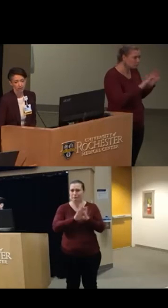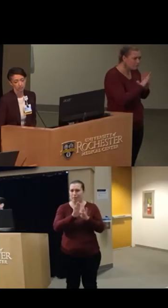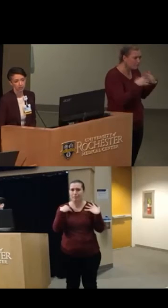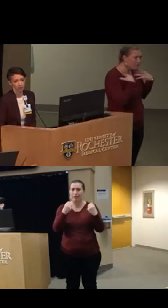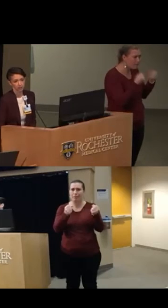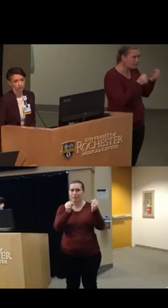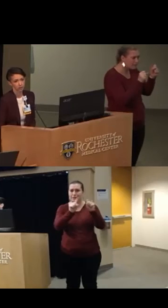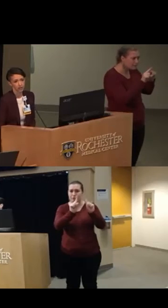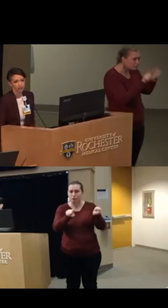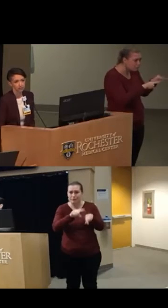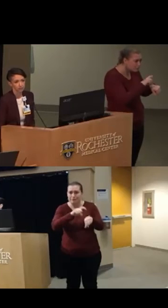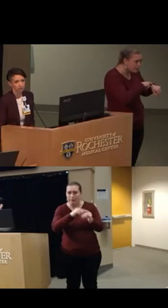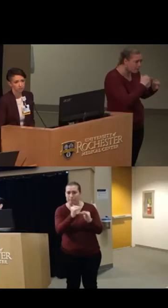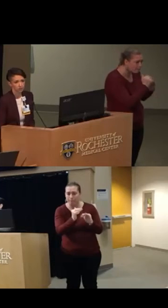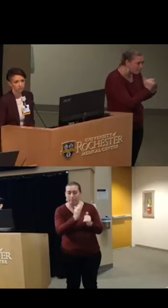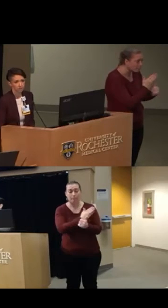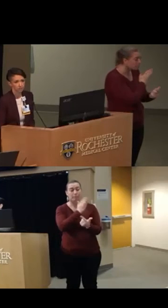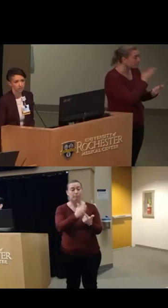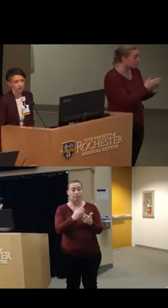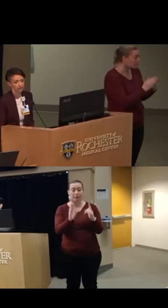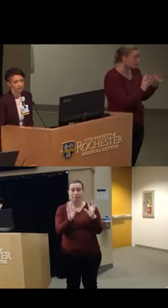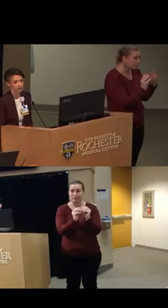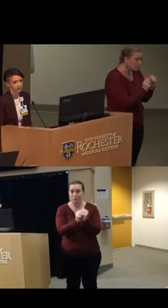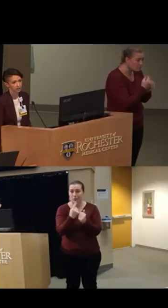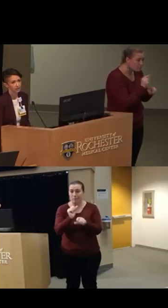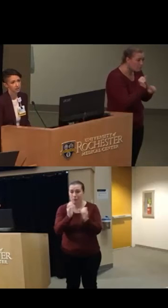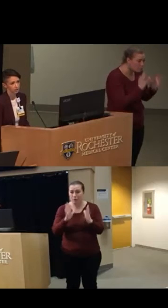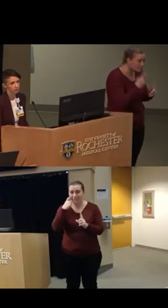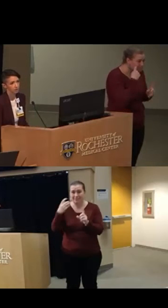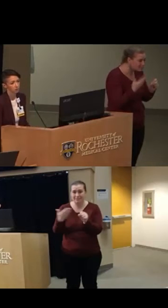an employee that was just terminated from their position and they need to talk about